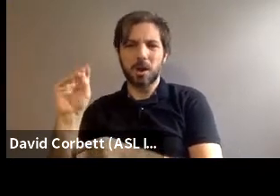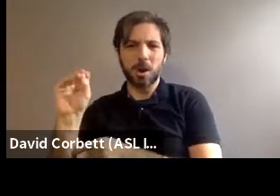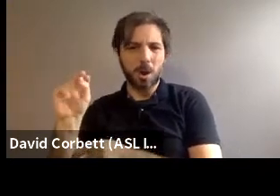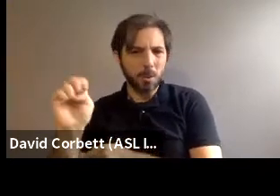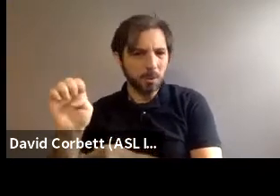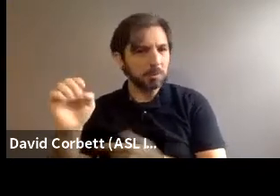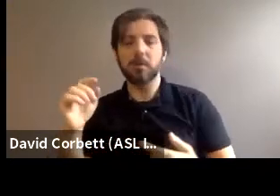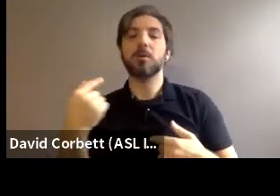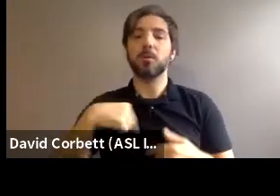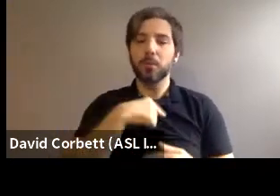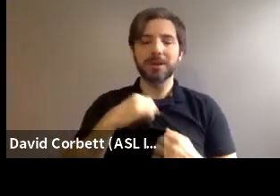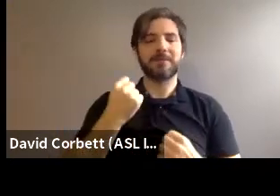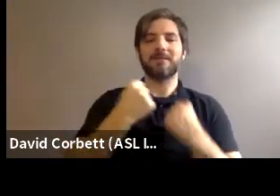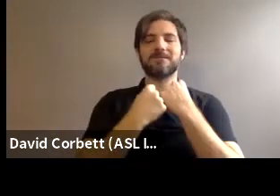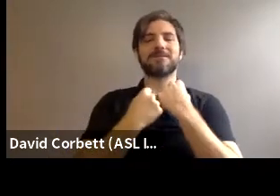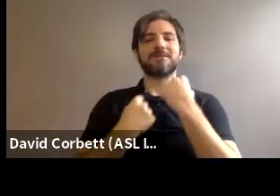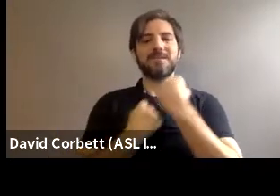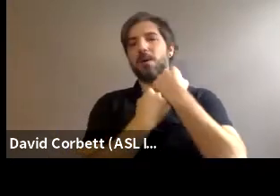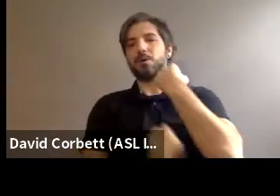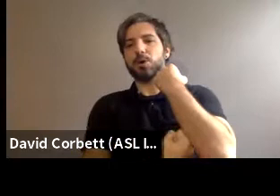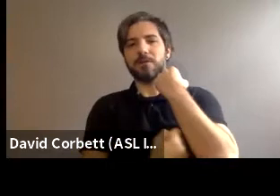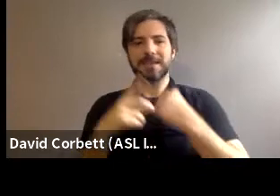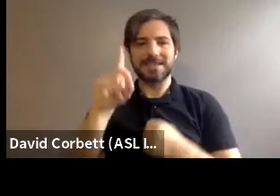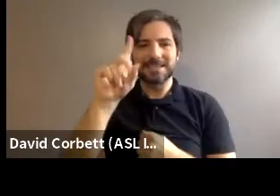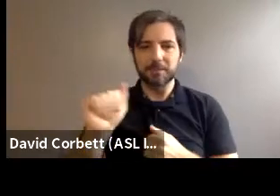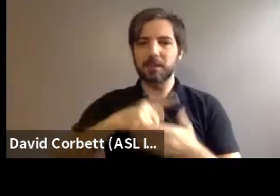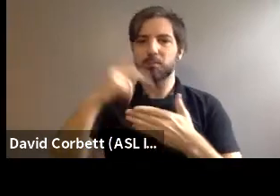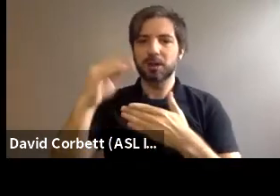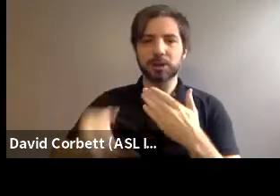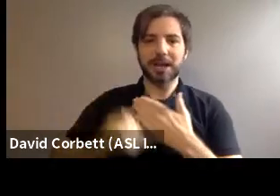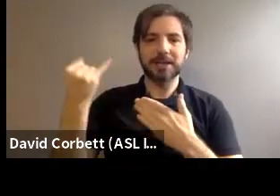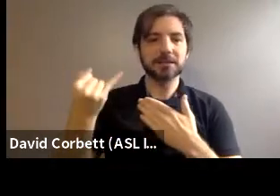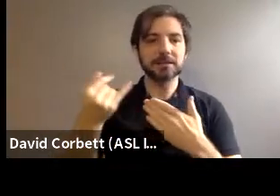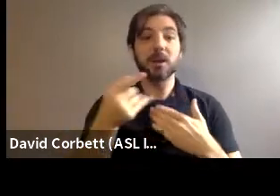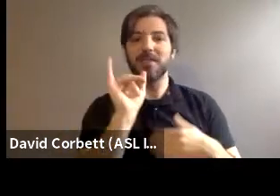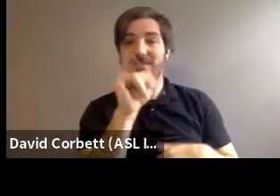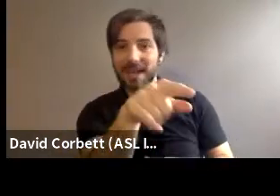And can we go ahead and show those? There we go. This is the group that started Dance